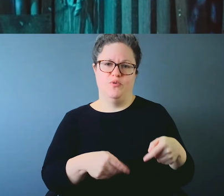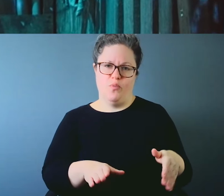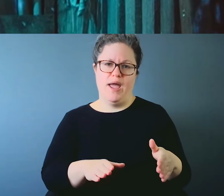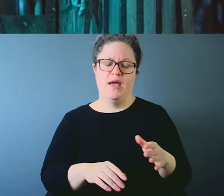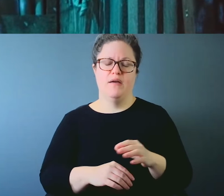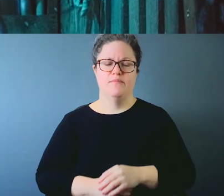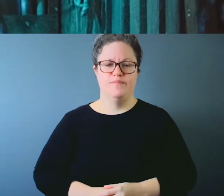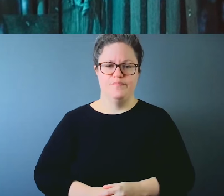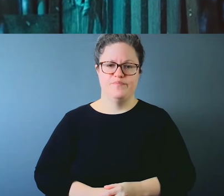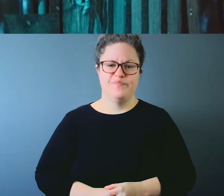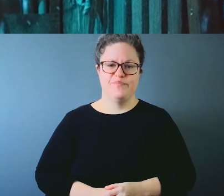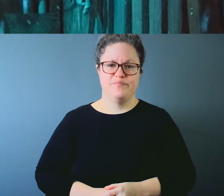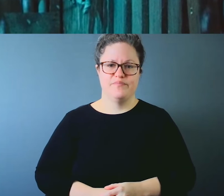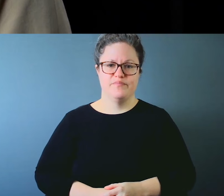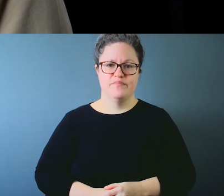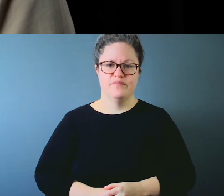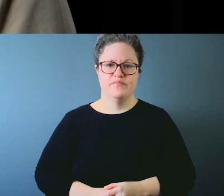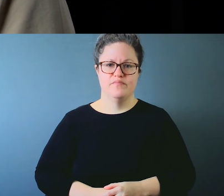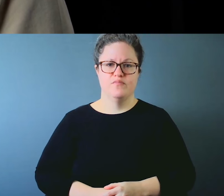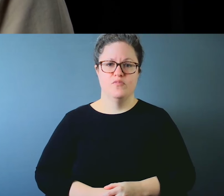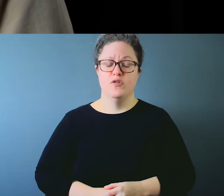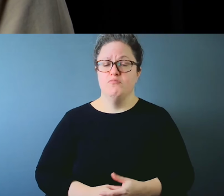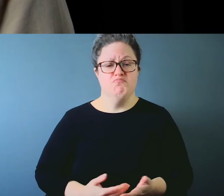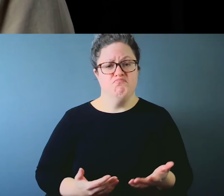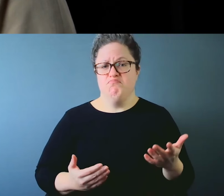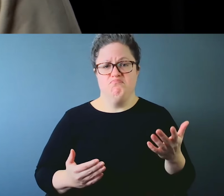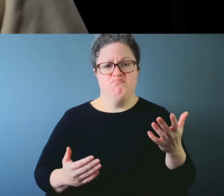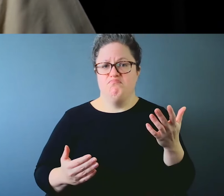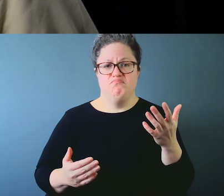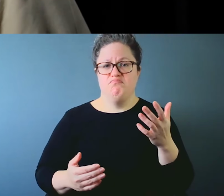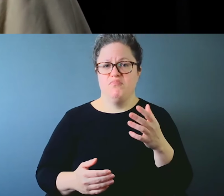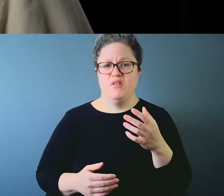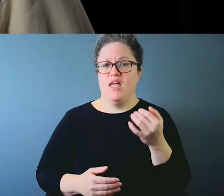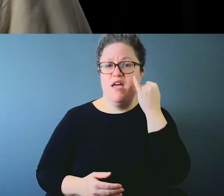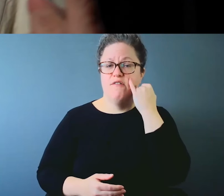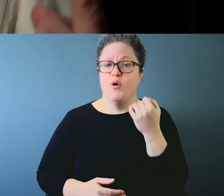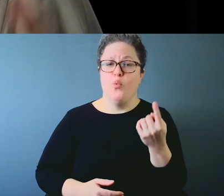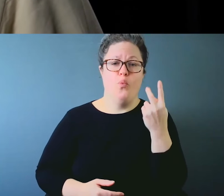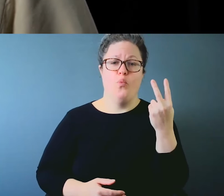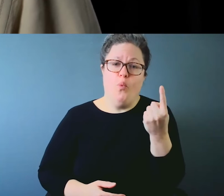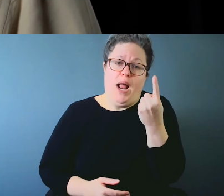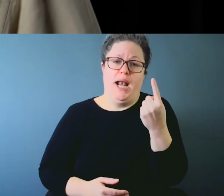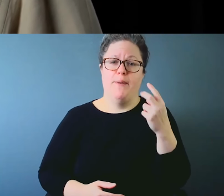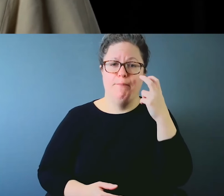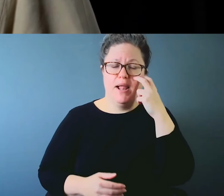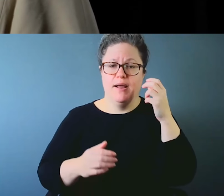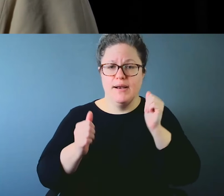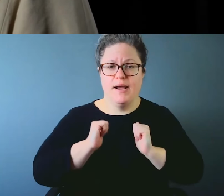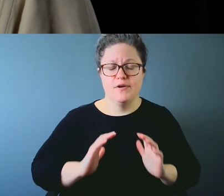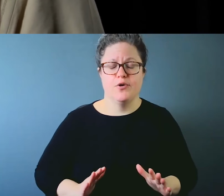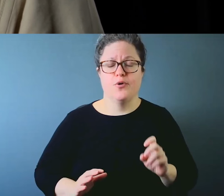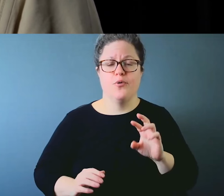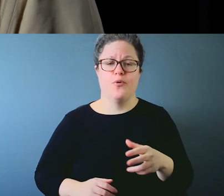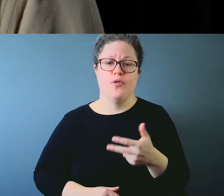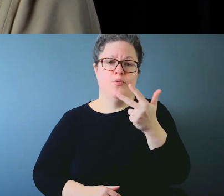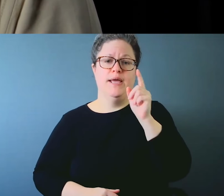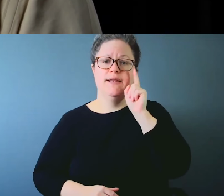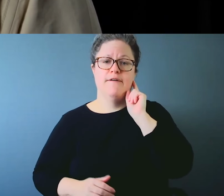The dynamics are different. Even if you have you know- you know one actor, one blind actor, or three deaf actors or whatever,